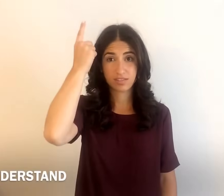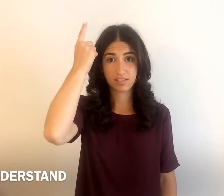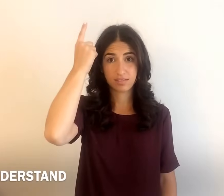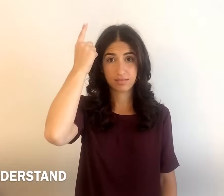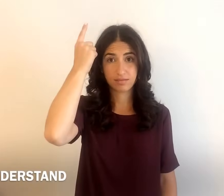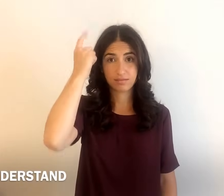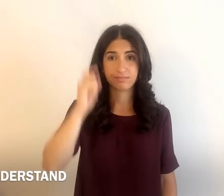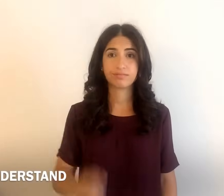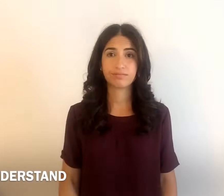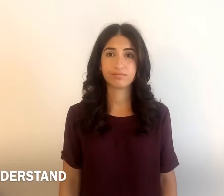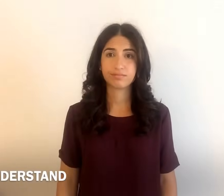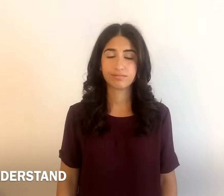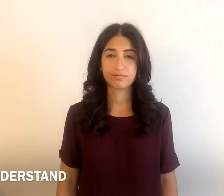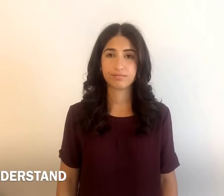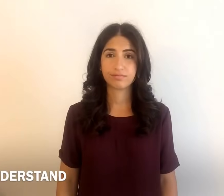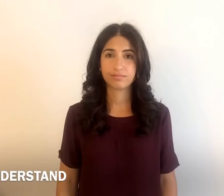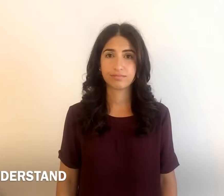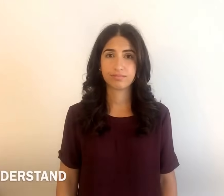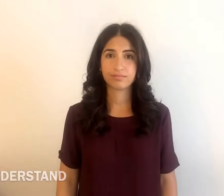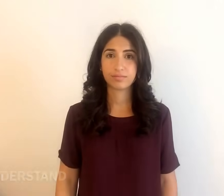Understand.